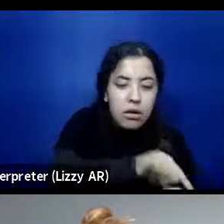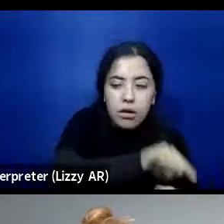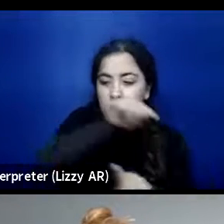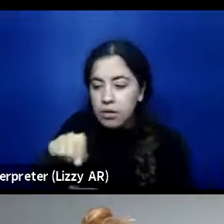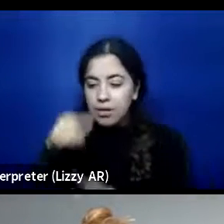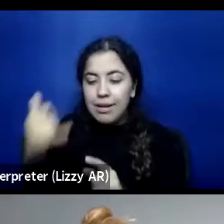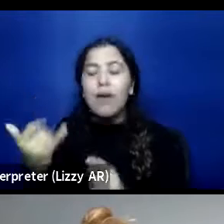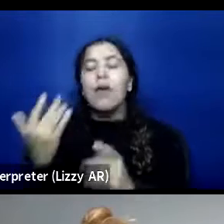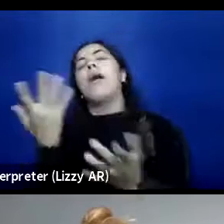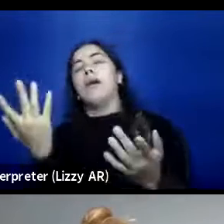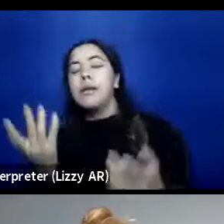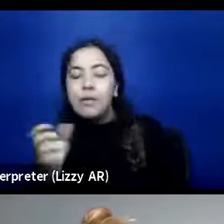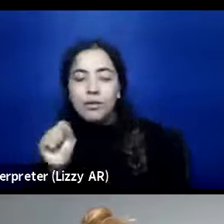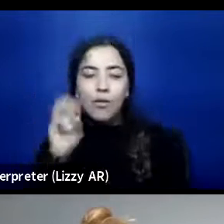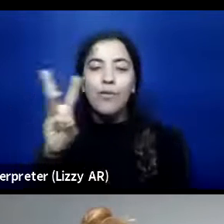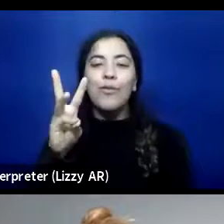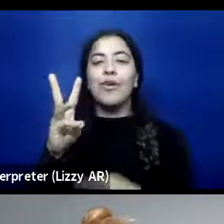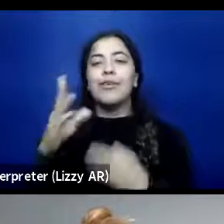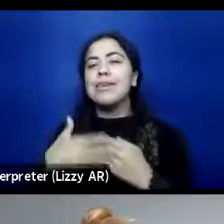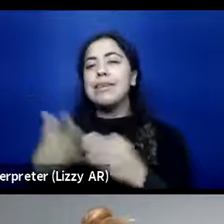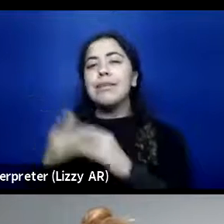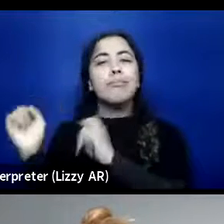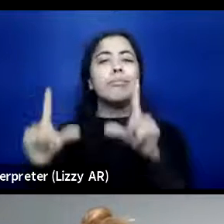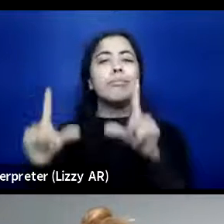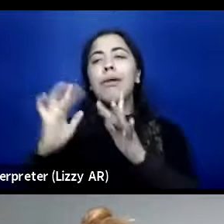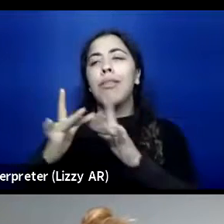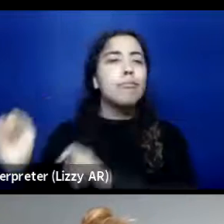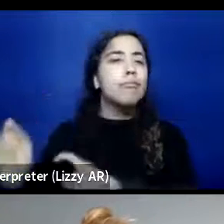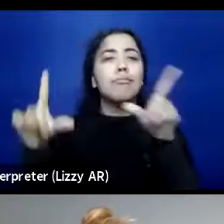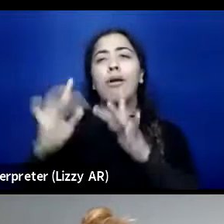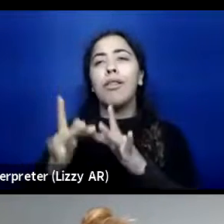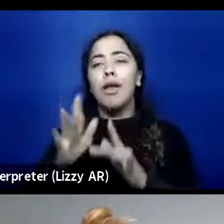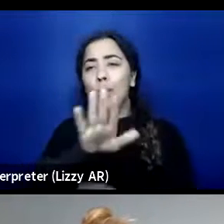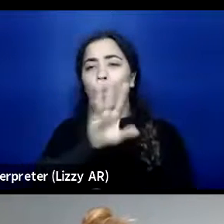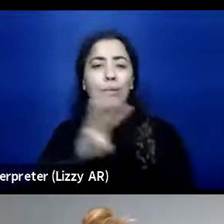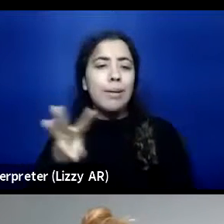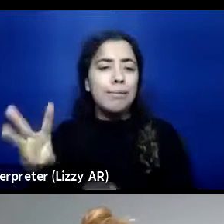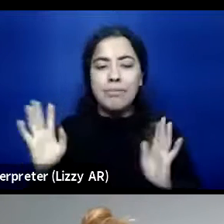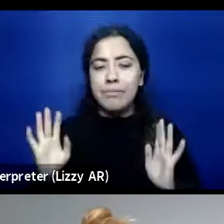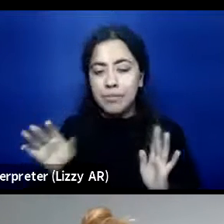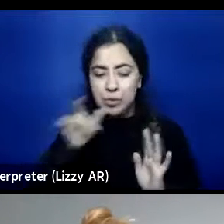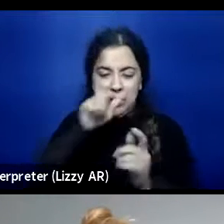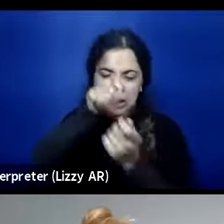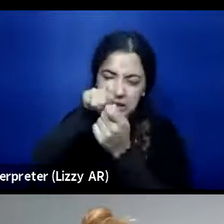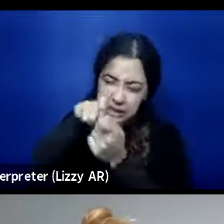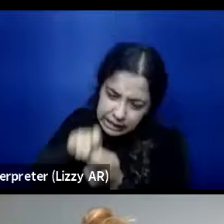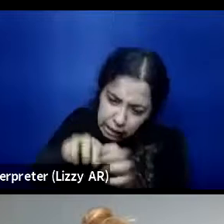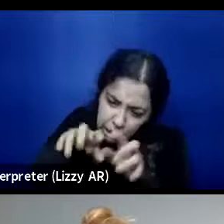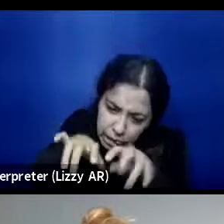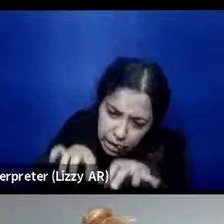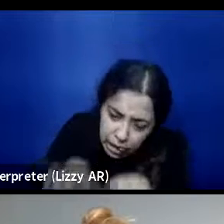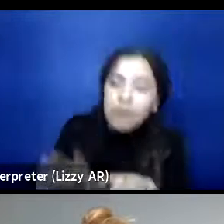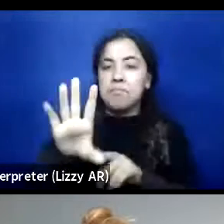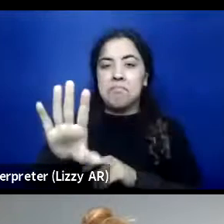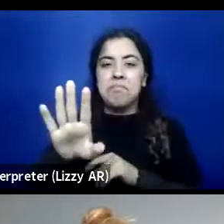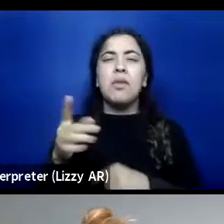to create web pages so you didn't have to worry about a lot of the details. We still are some distance away from being able